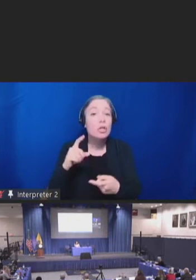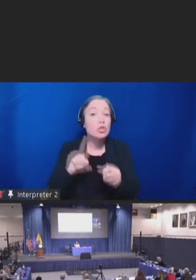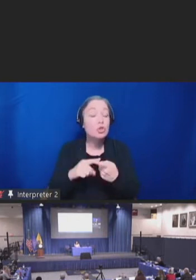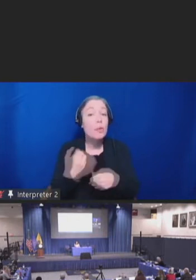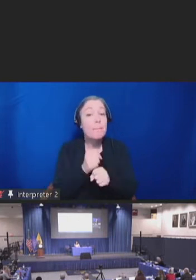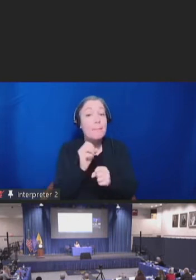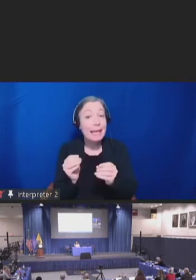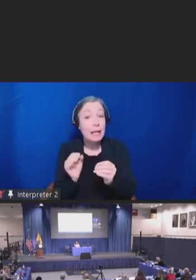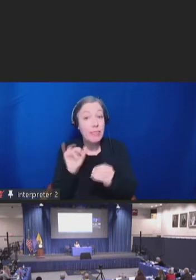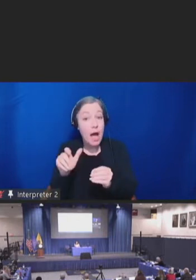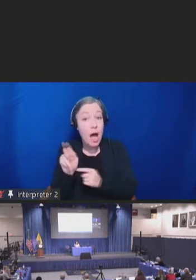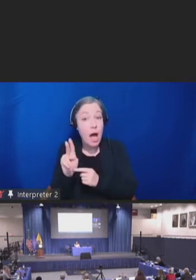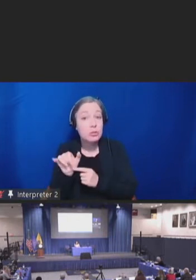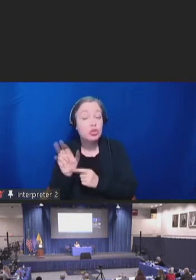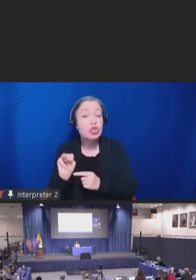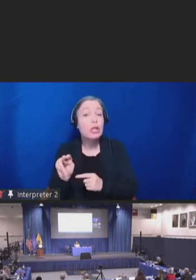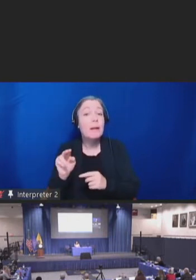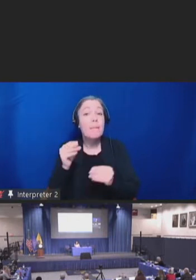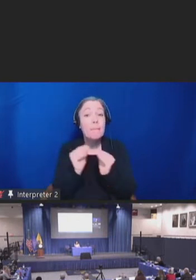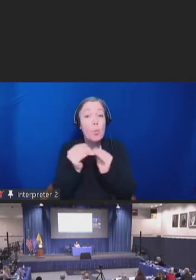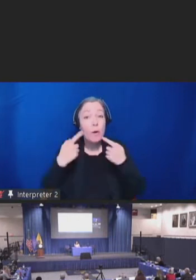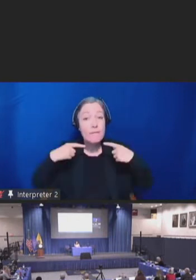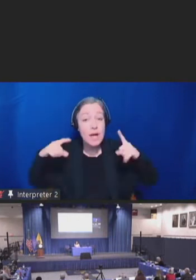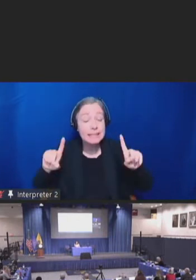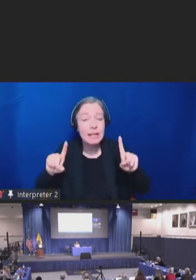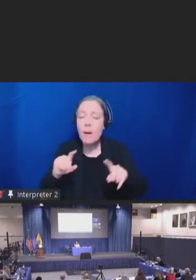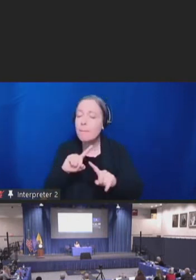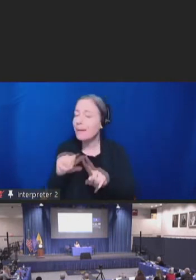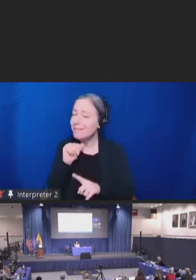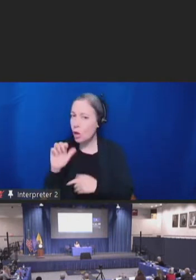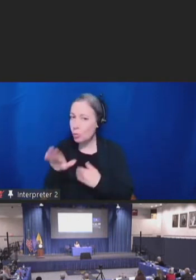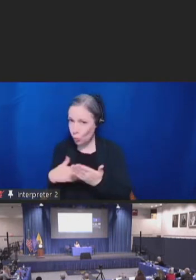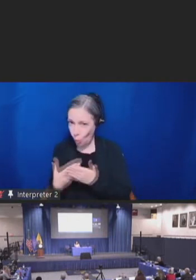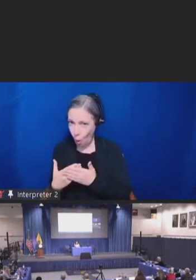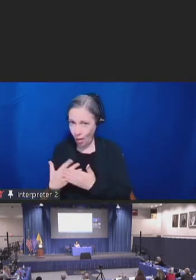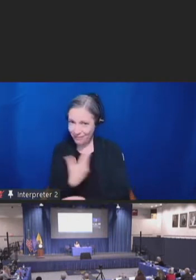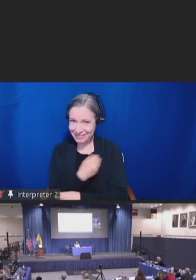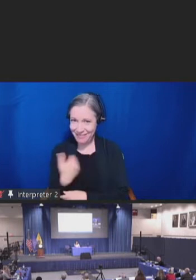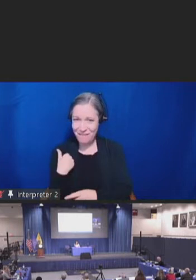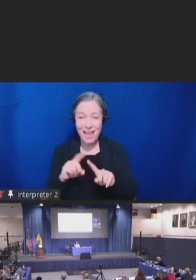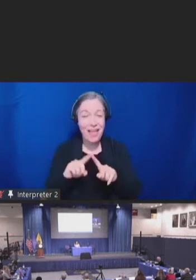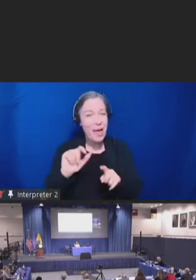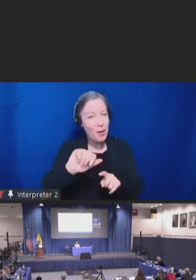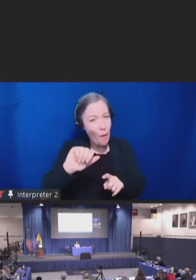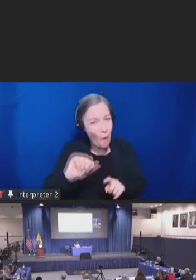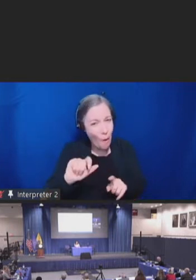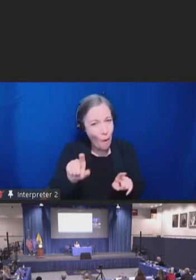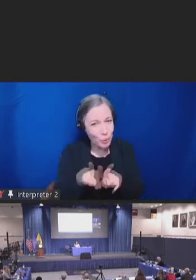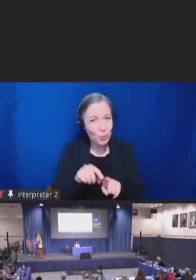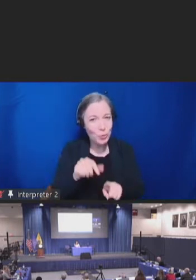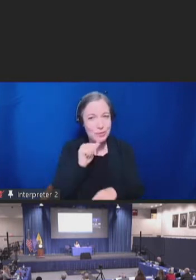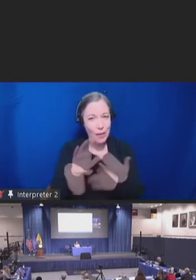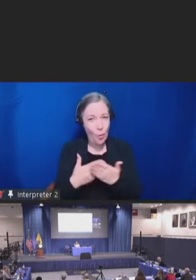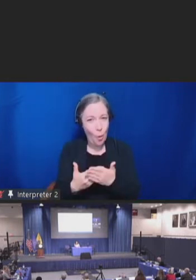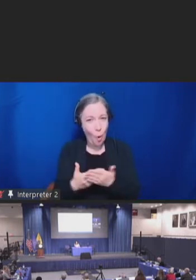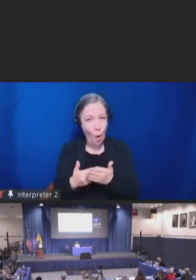And then some children don't receive all vaccines. So, this is what contributes to the variability in vaccine-associated aluminum birth through